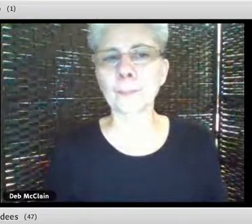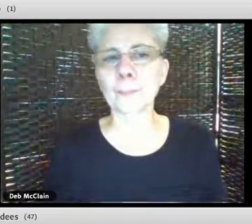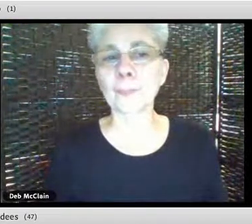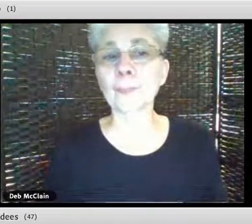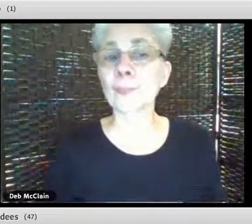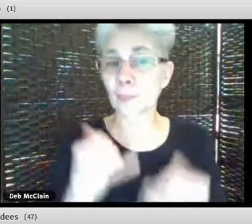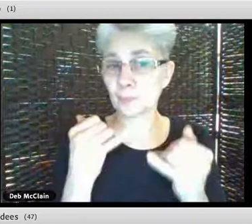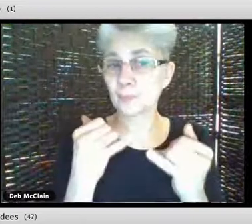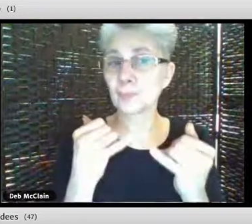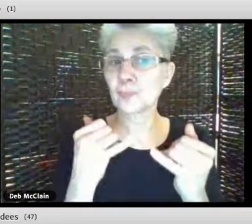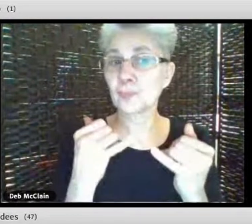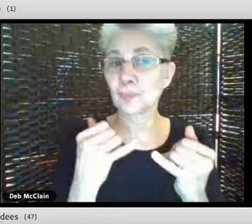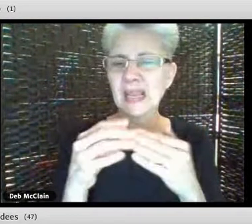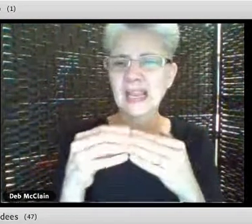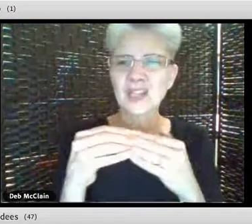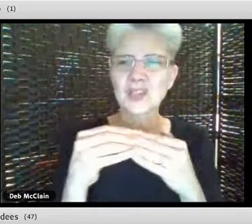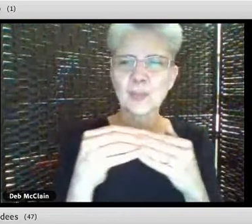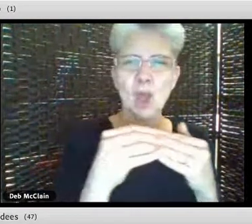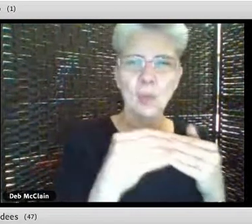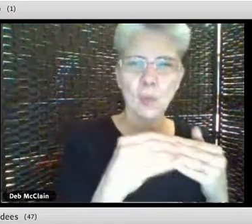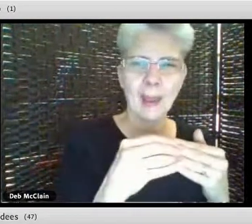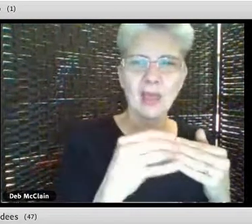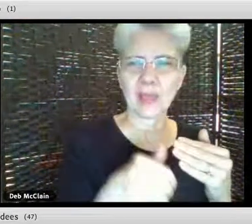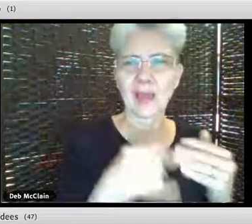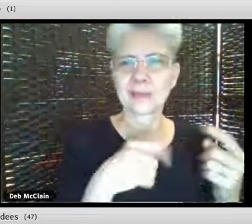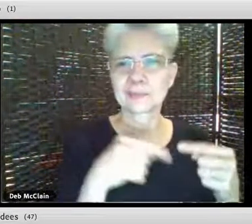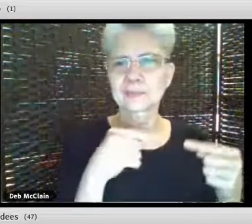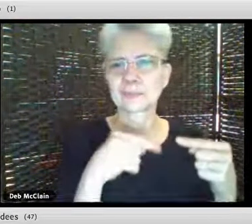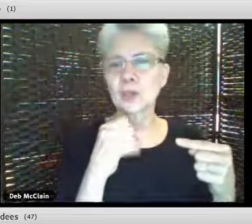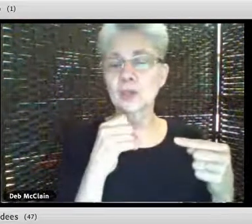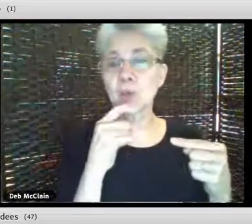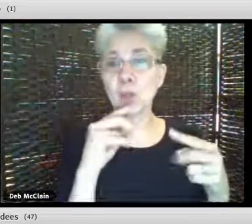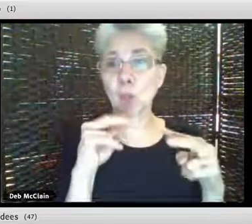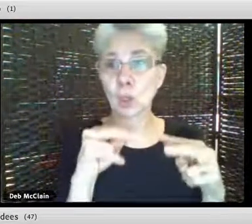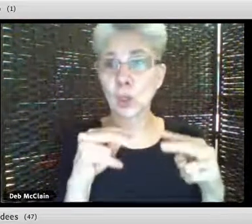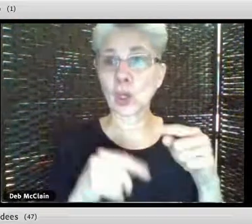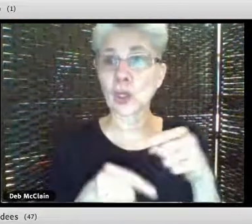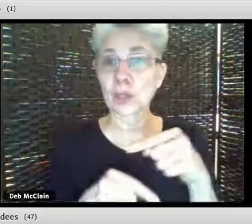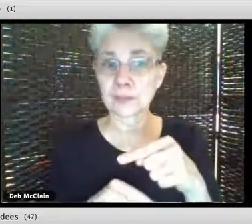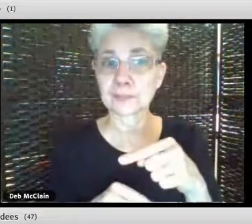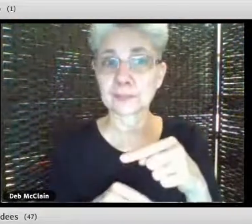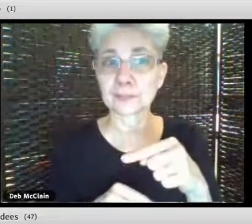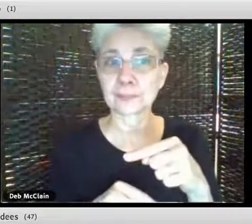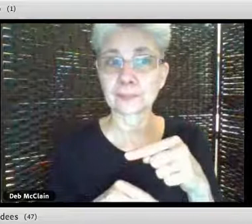Let me get back into this file. Kind of took me all the way out right there.